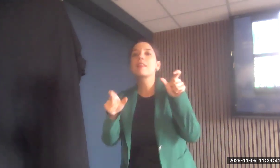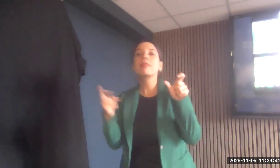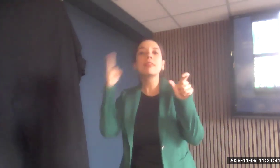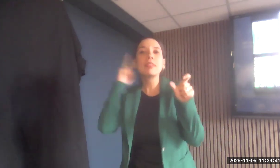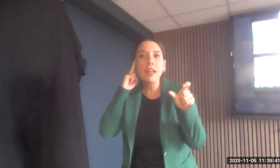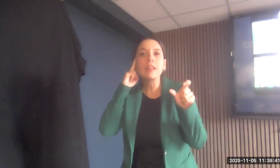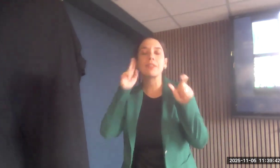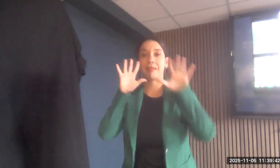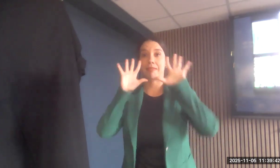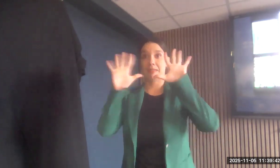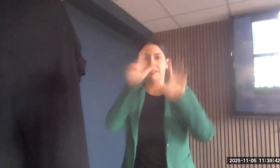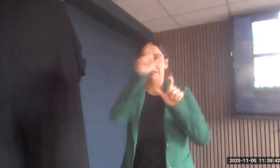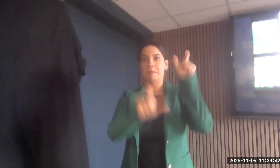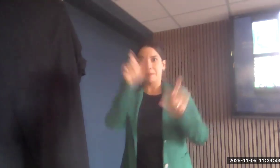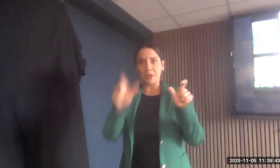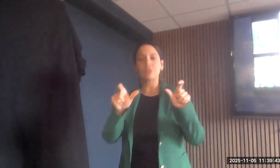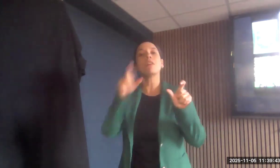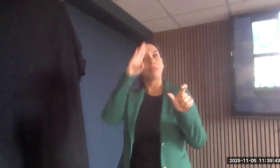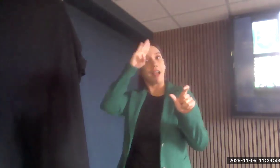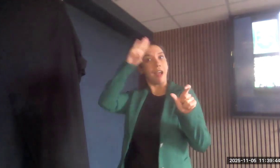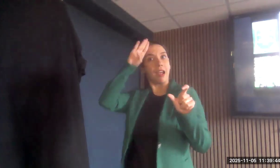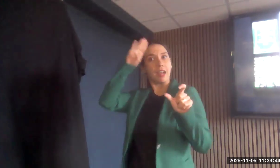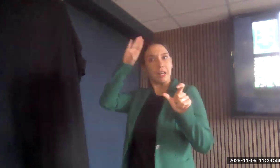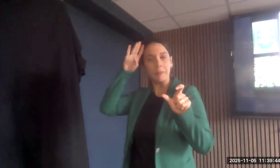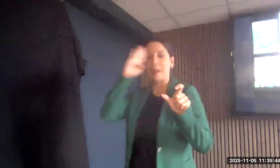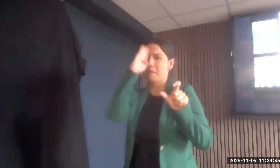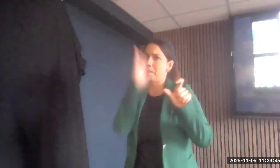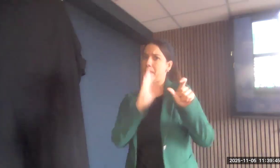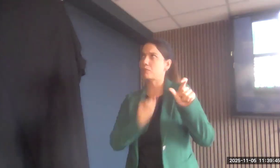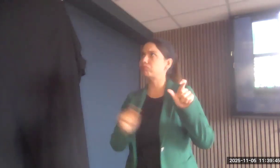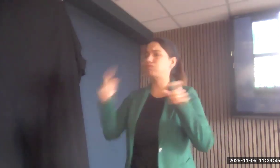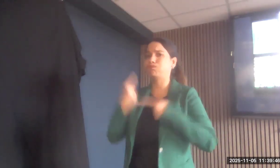This had a variety of different deaf participants, so 10 different deaf participants.